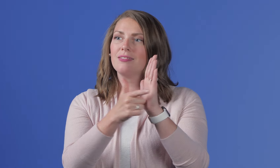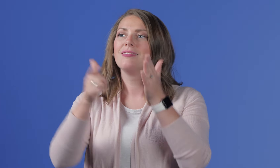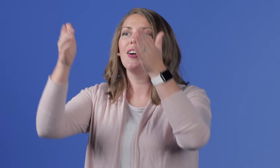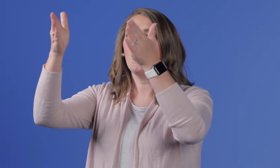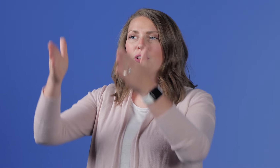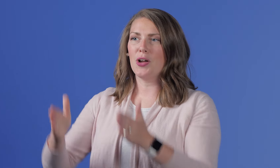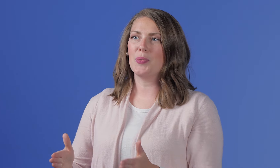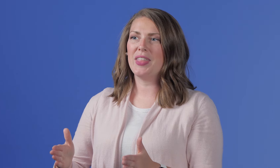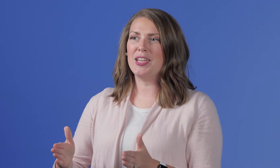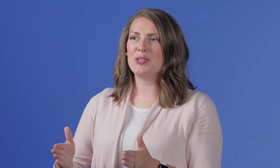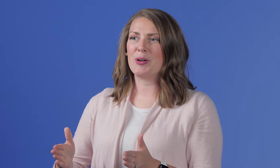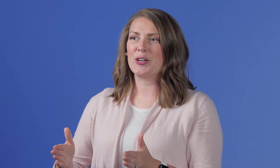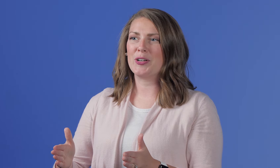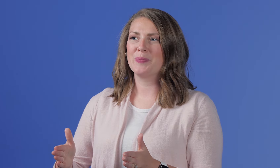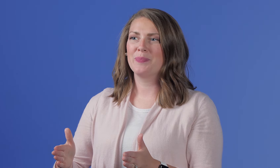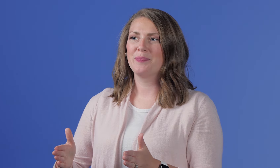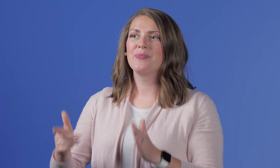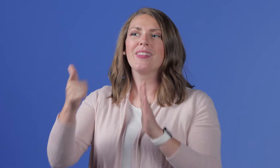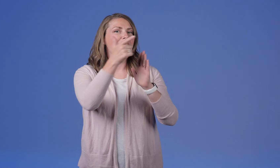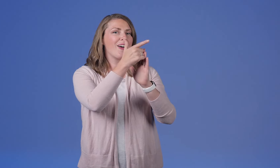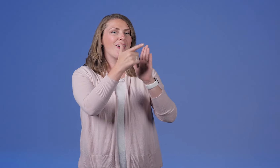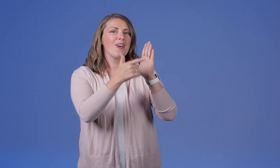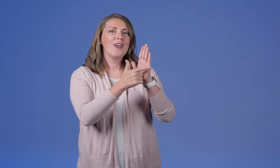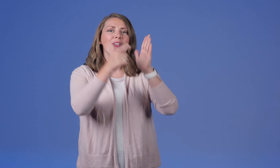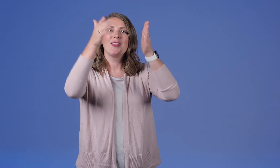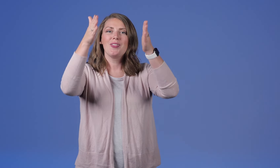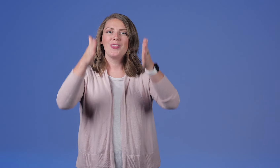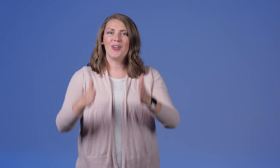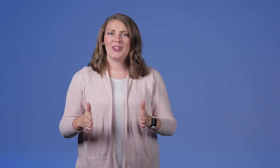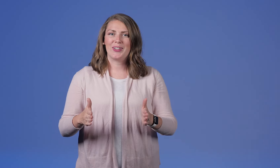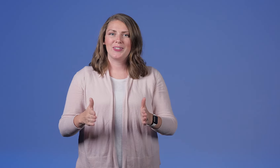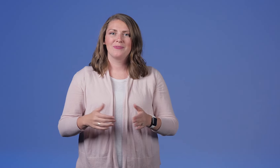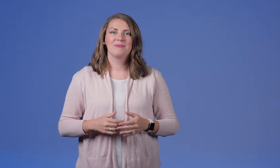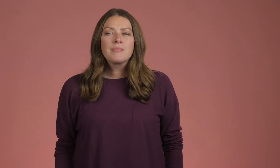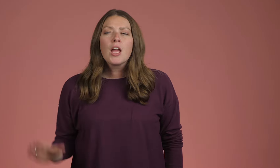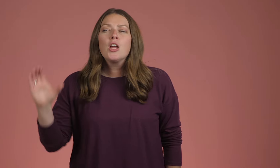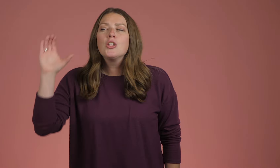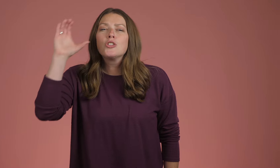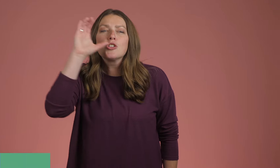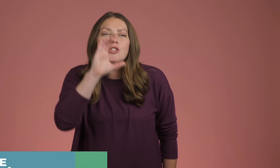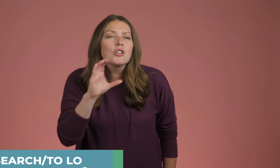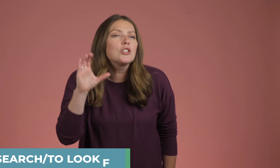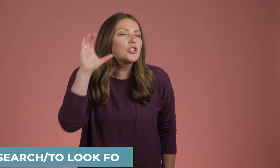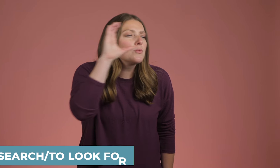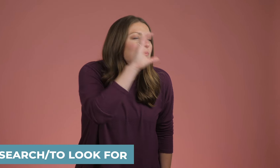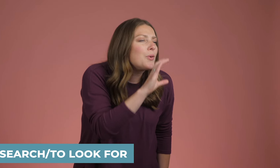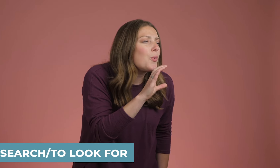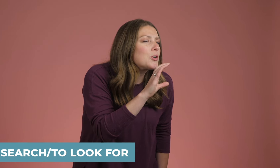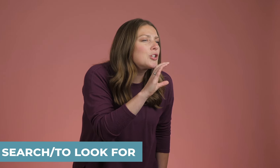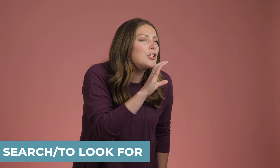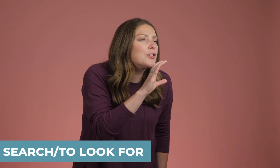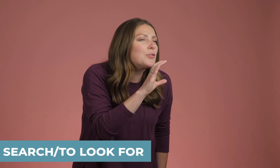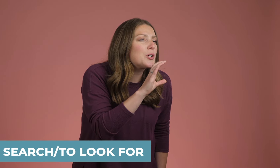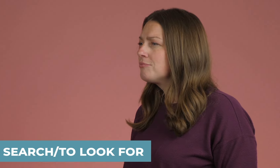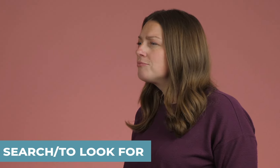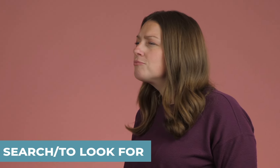Along with the agent marker. Lawyer To search or to look for.